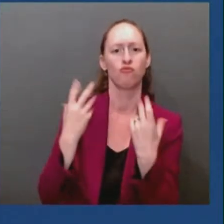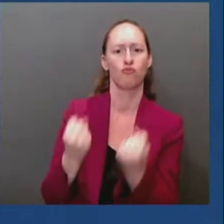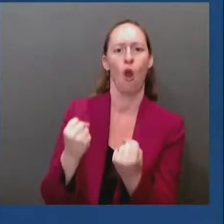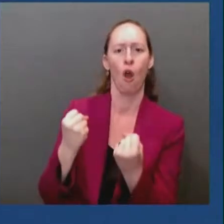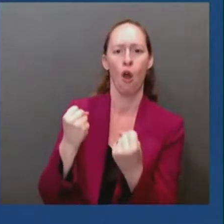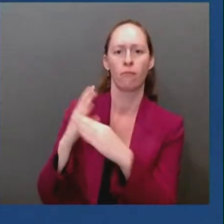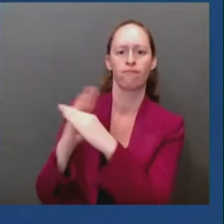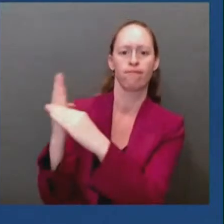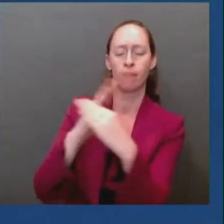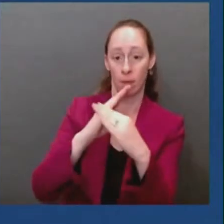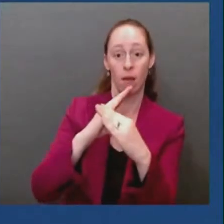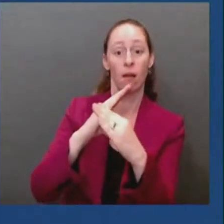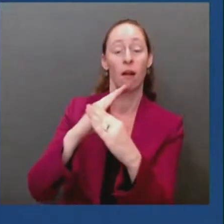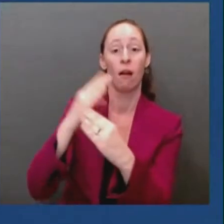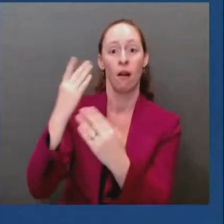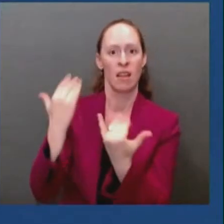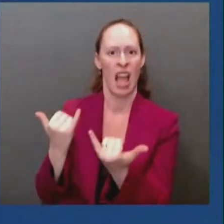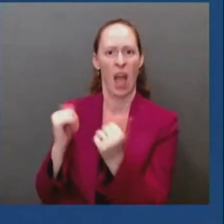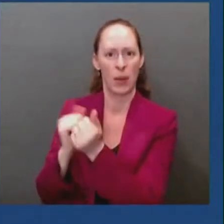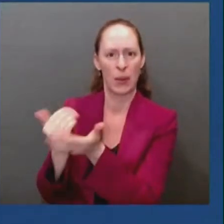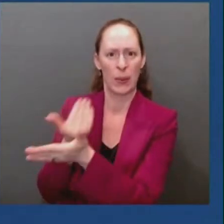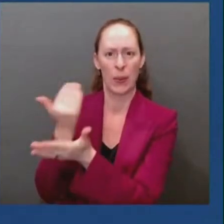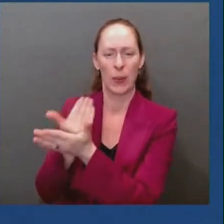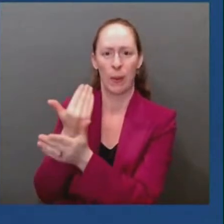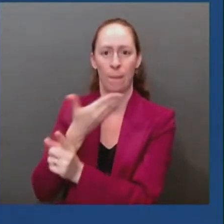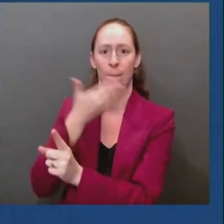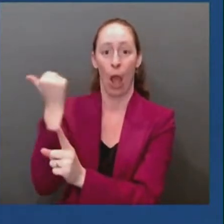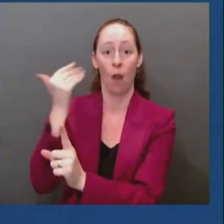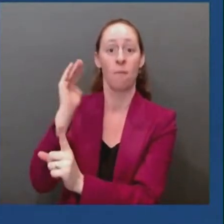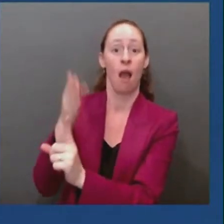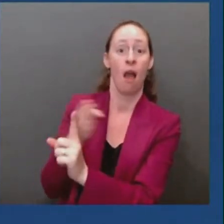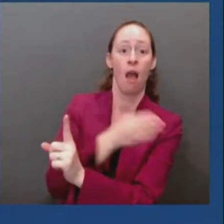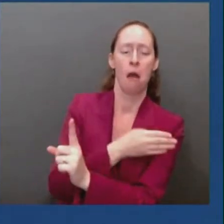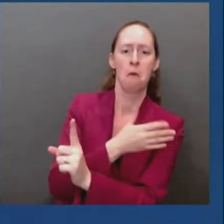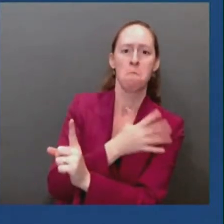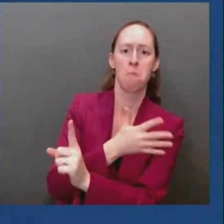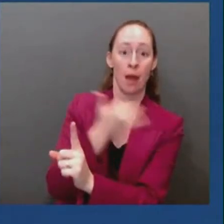SO, WE FULLY EXPECT THAT THE